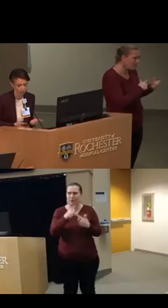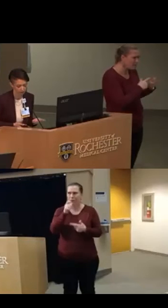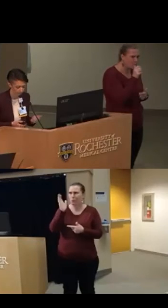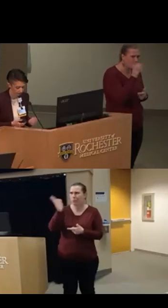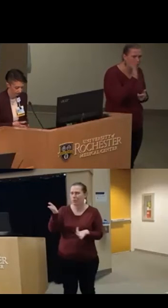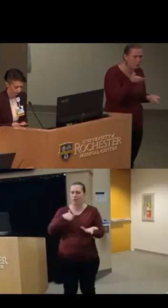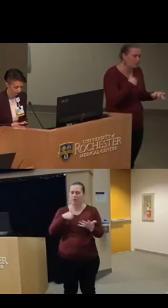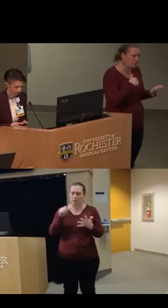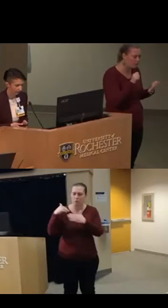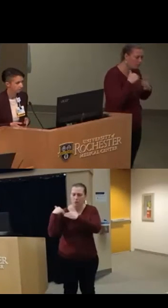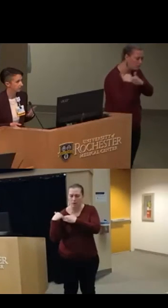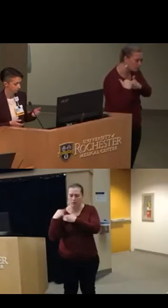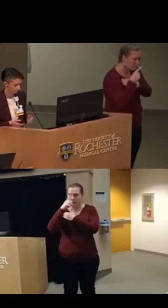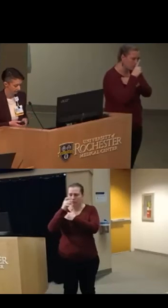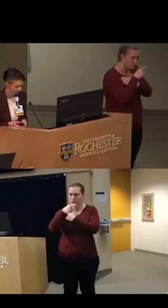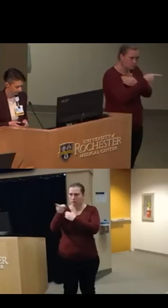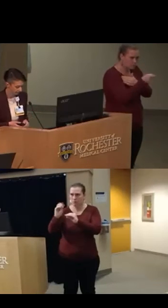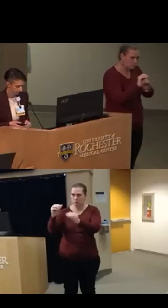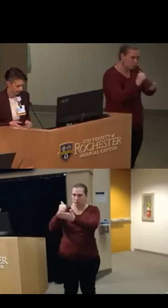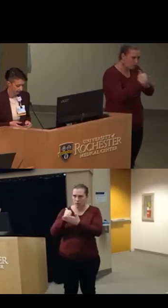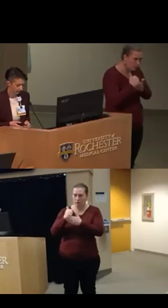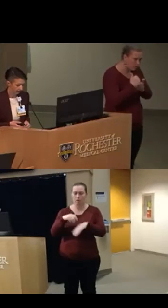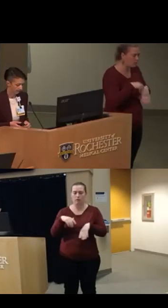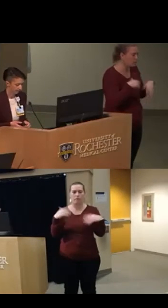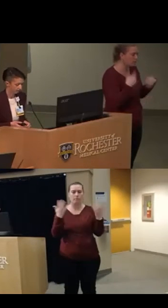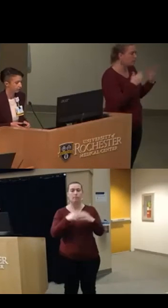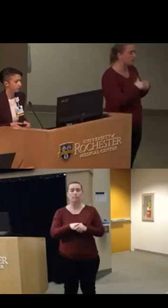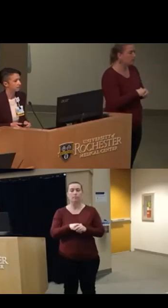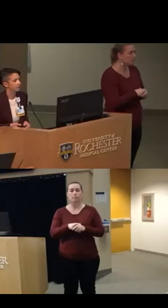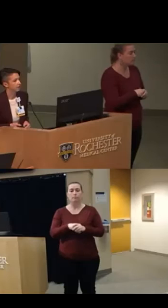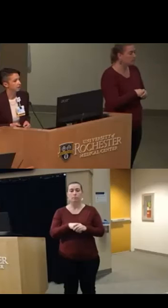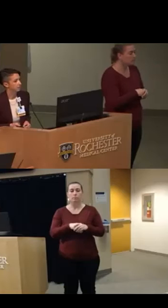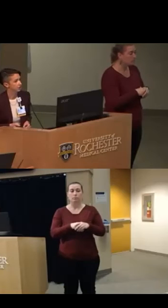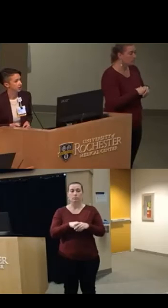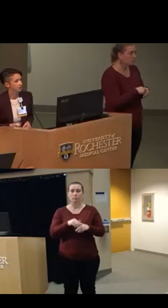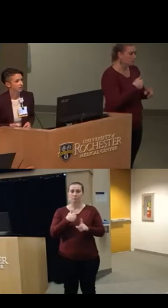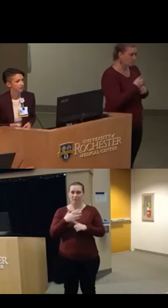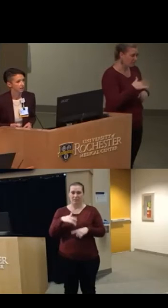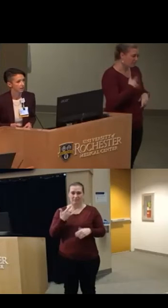or pick up where I might do a little bit less they are increasingly feeling unappreciated